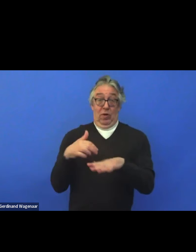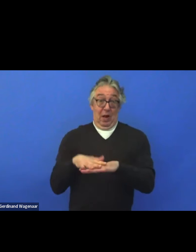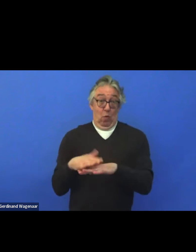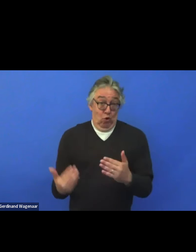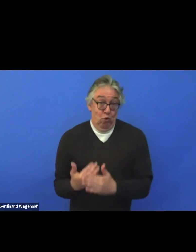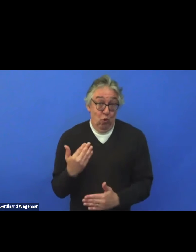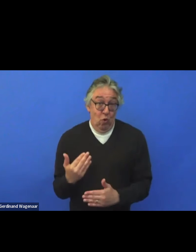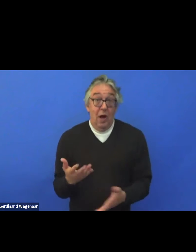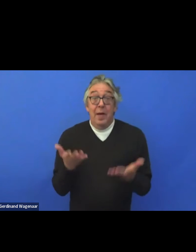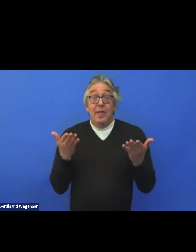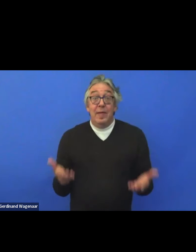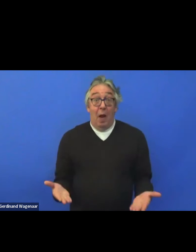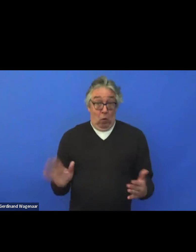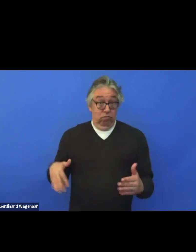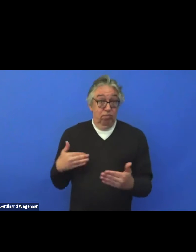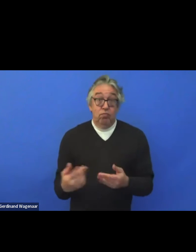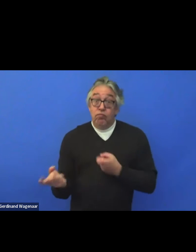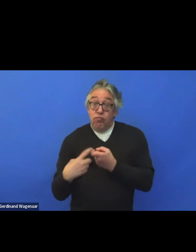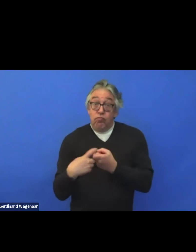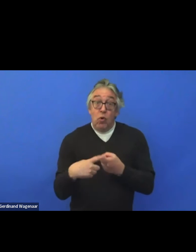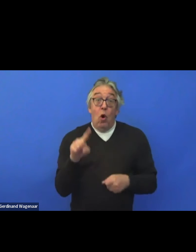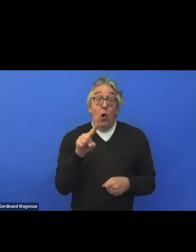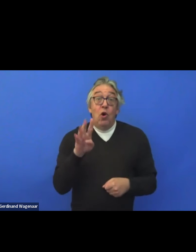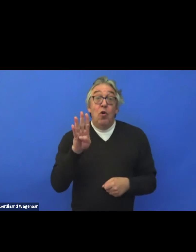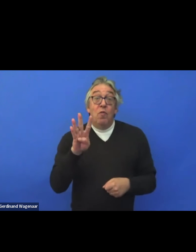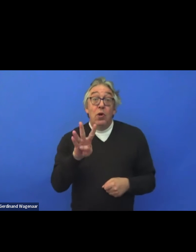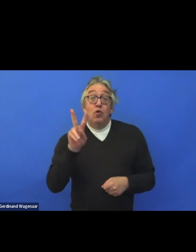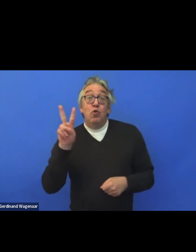And we also saw the employment of persons with disabilities increasing